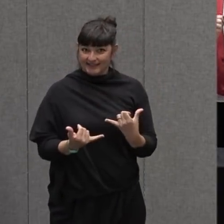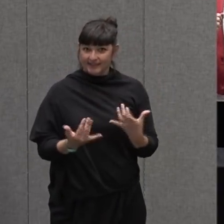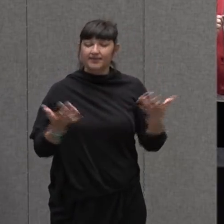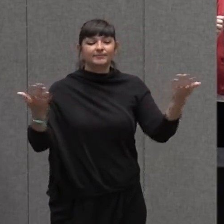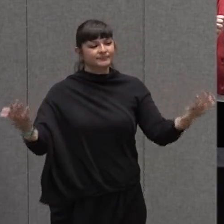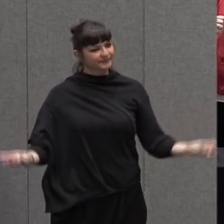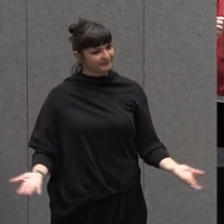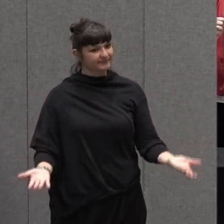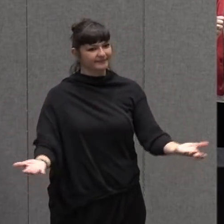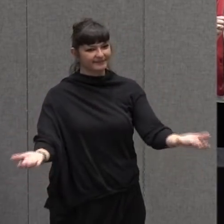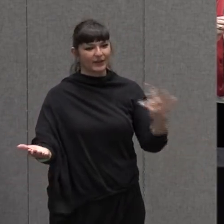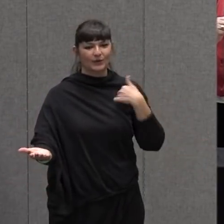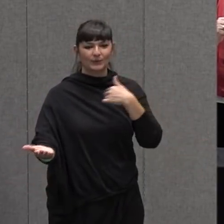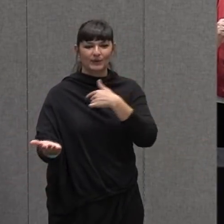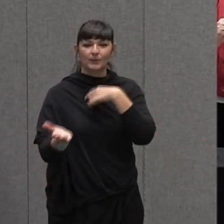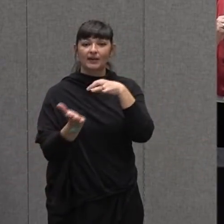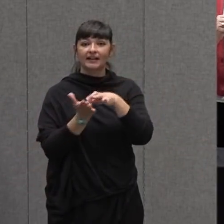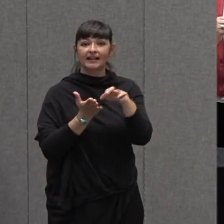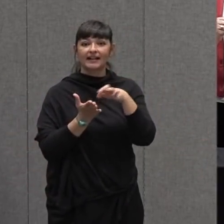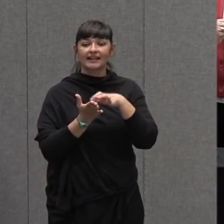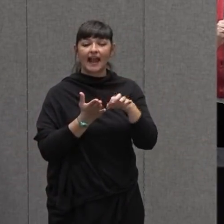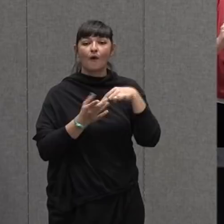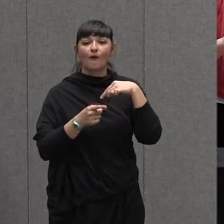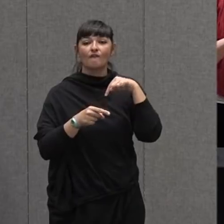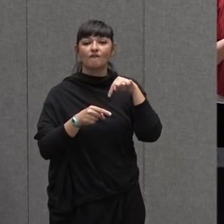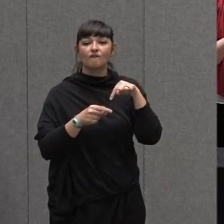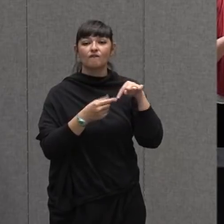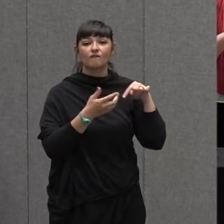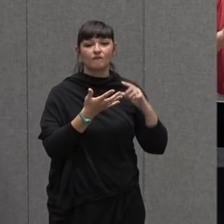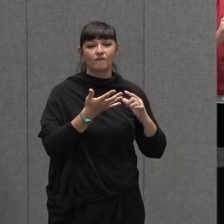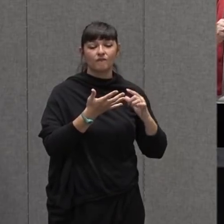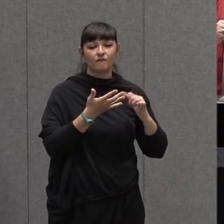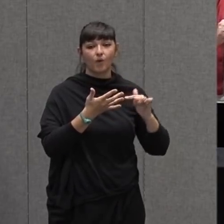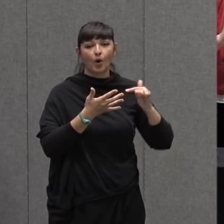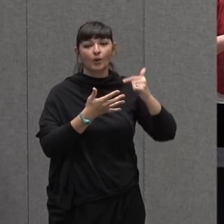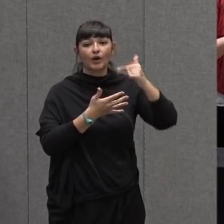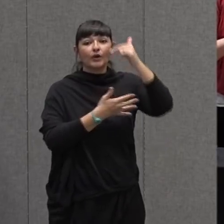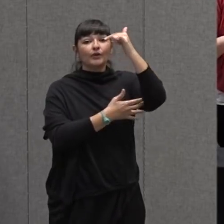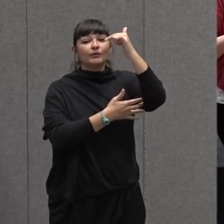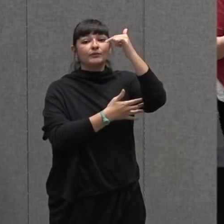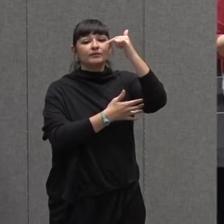we're gonna start counting forward by ones and we're gonna start at 492.